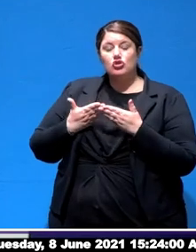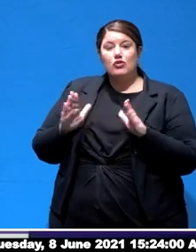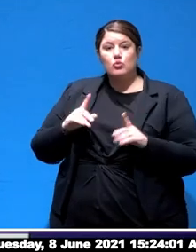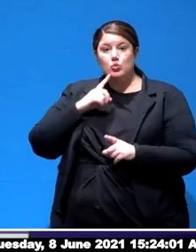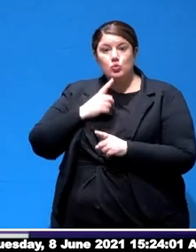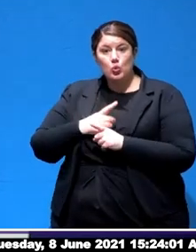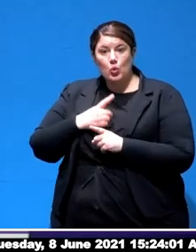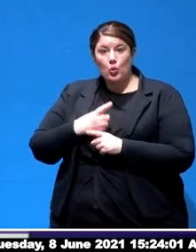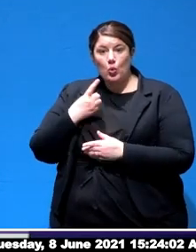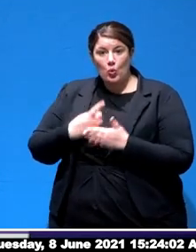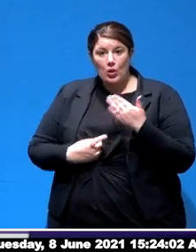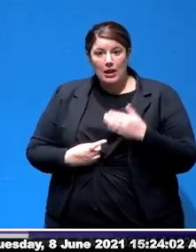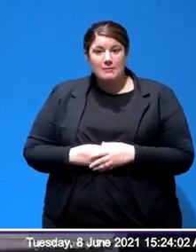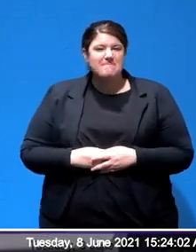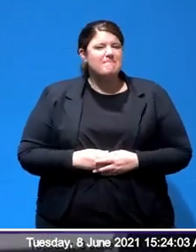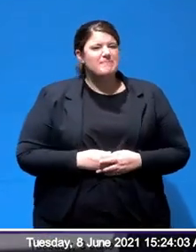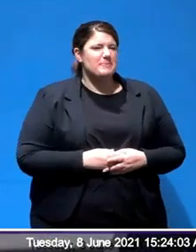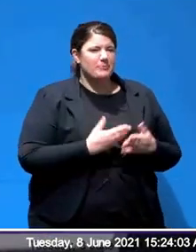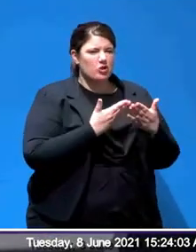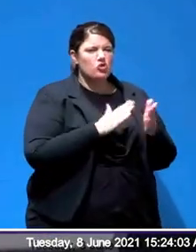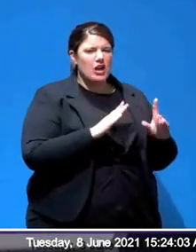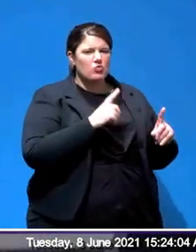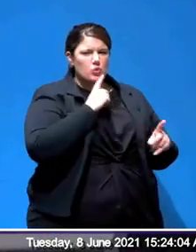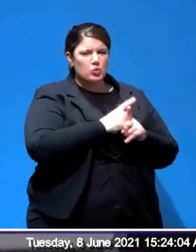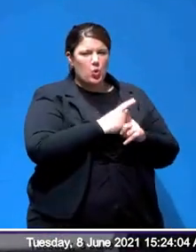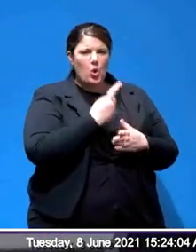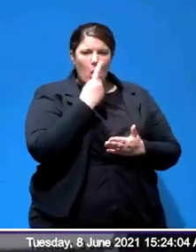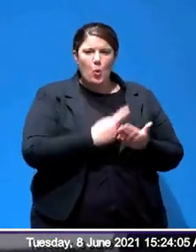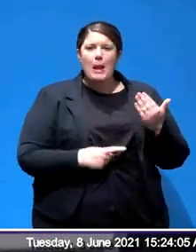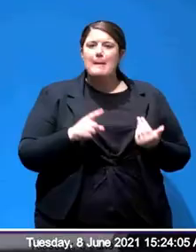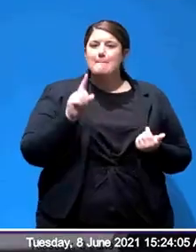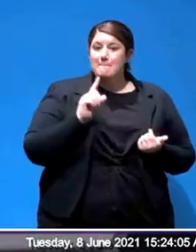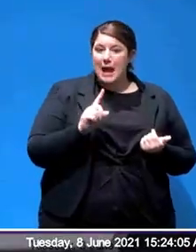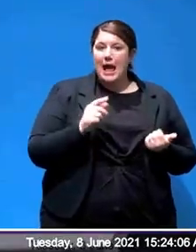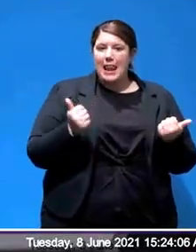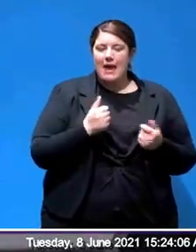General comments, but enough to put it on my radar.